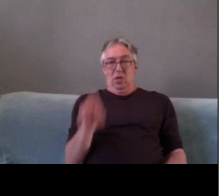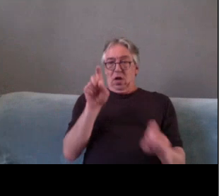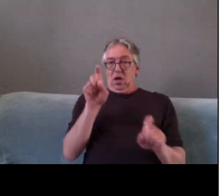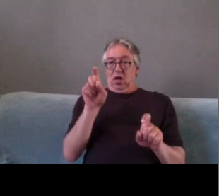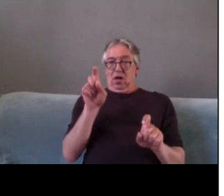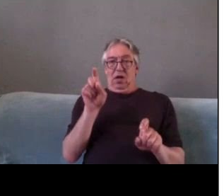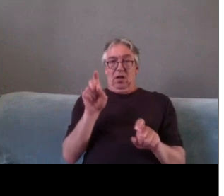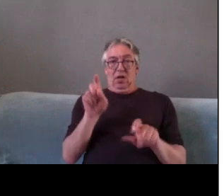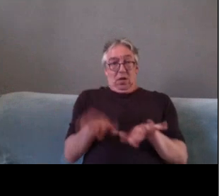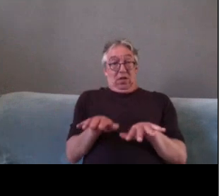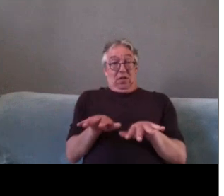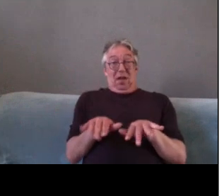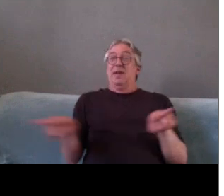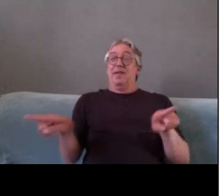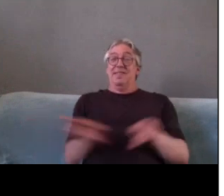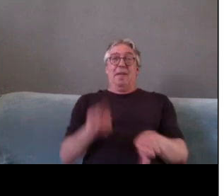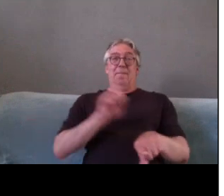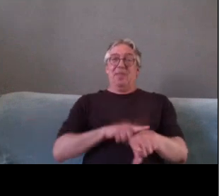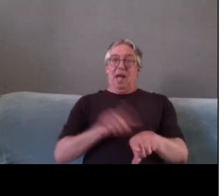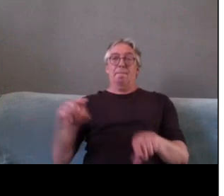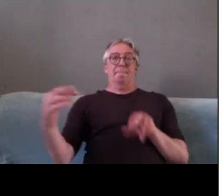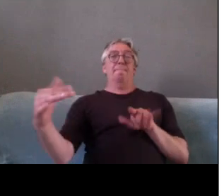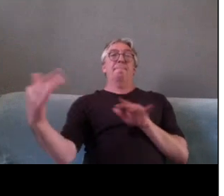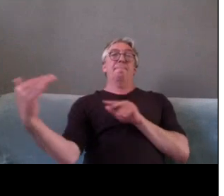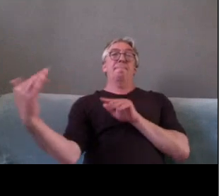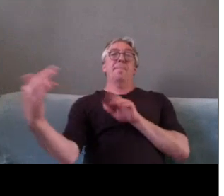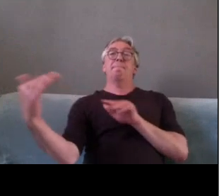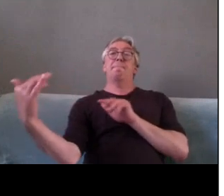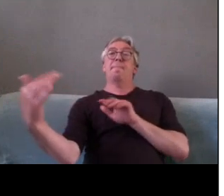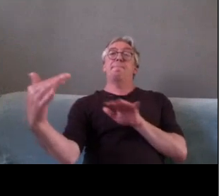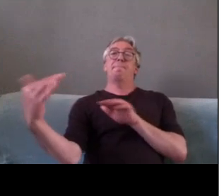the message is being sent character by character.